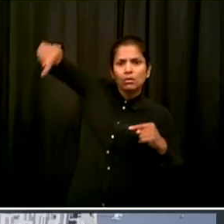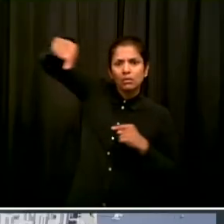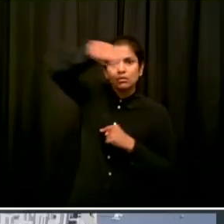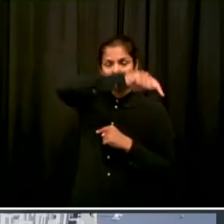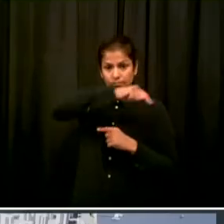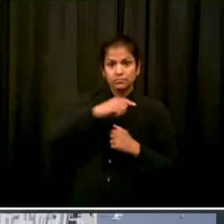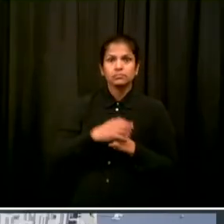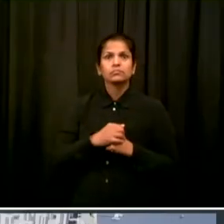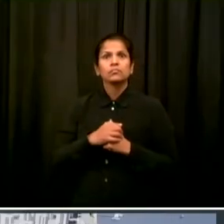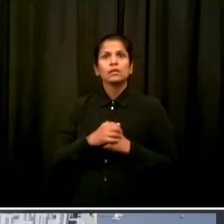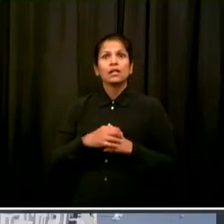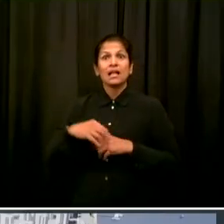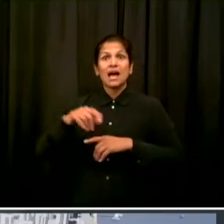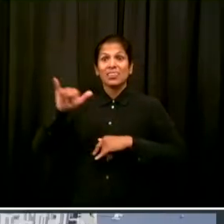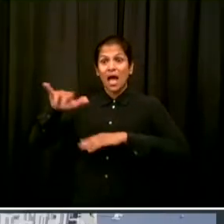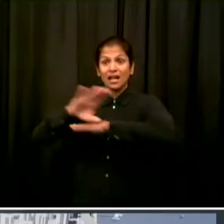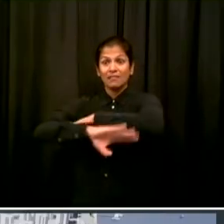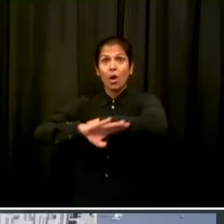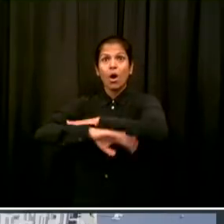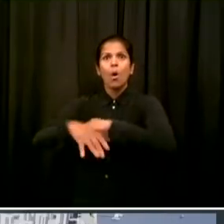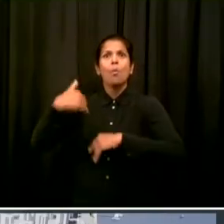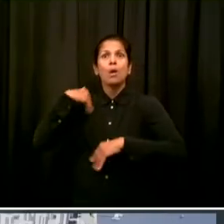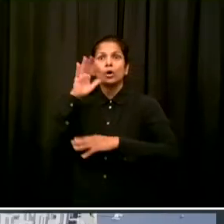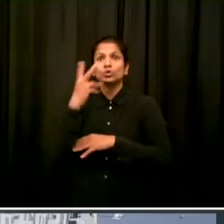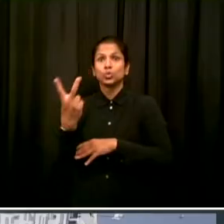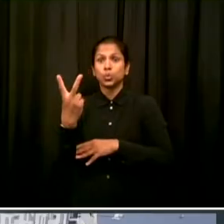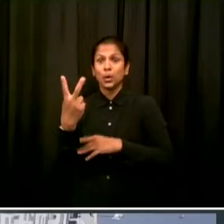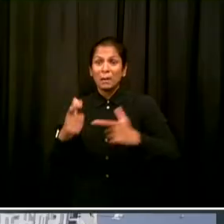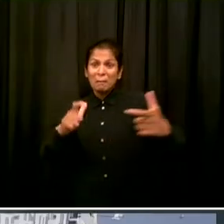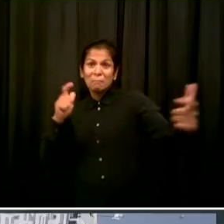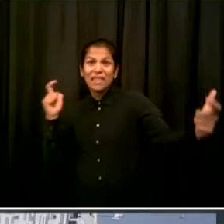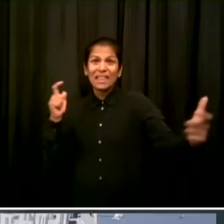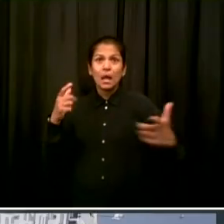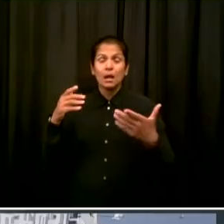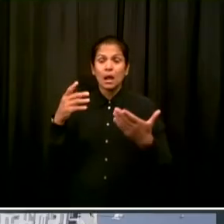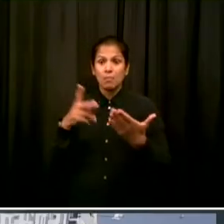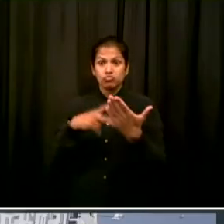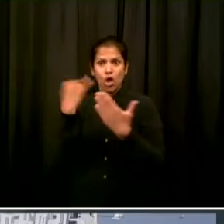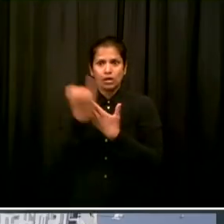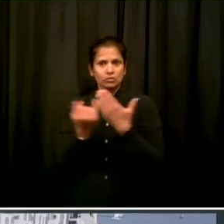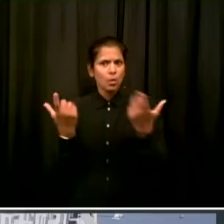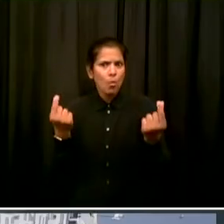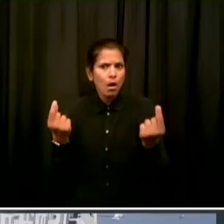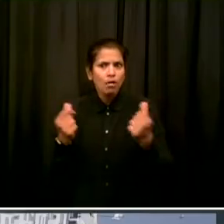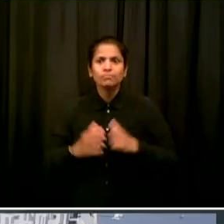COMPLETING A NEW STORM . THERE IS MORE TO COME. THIS FALL WE ARE